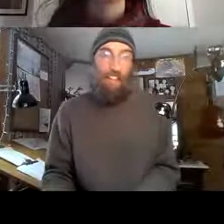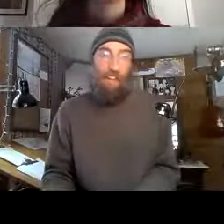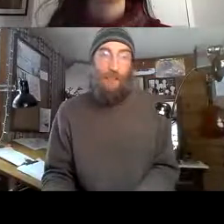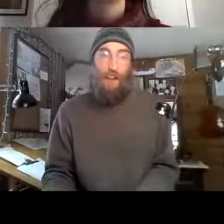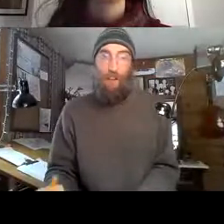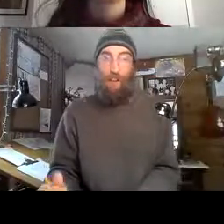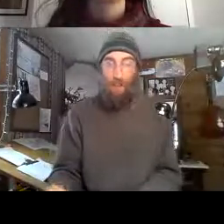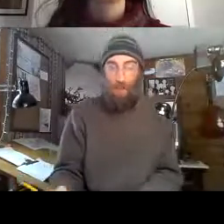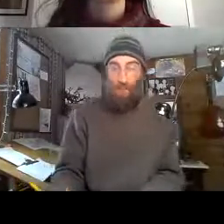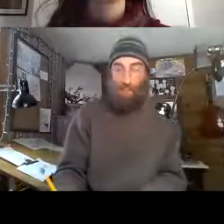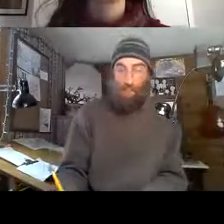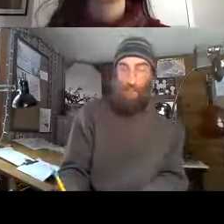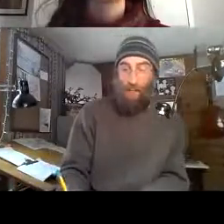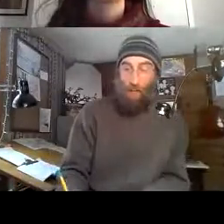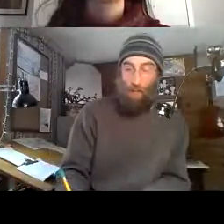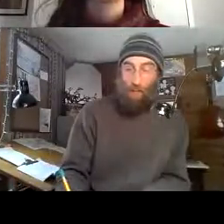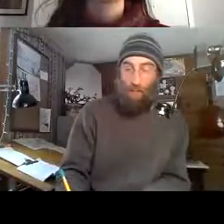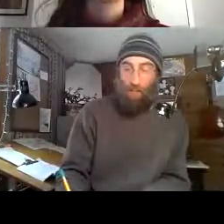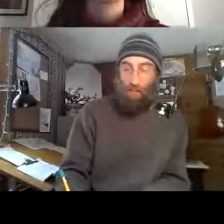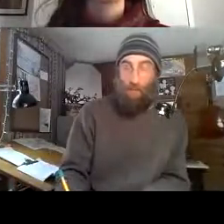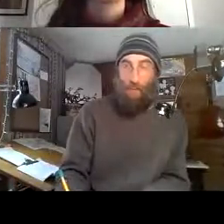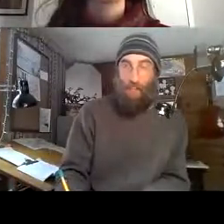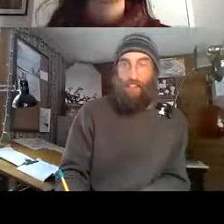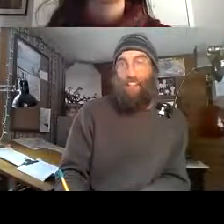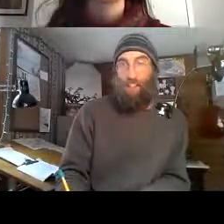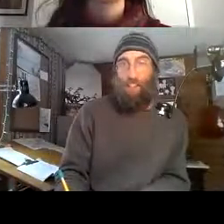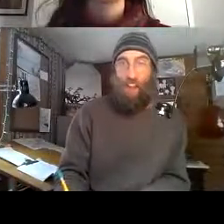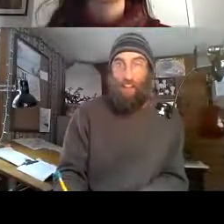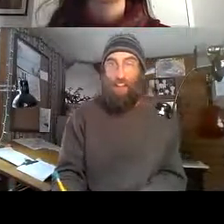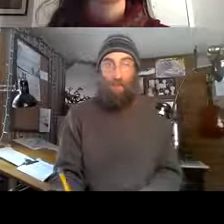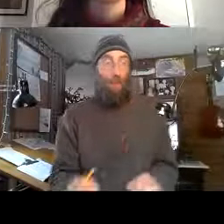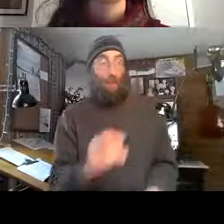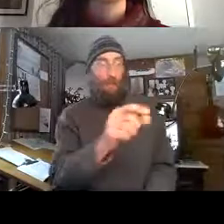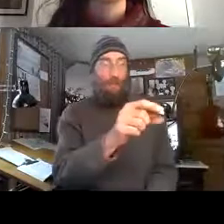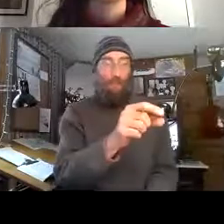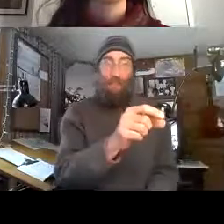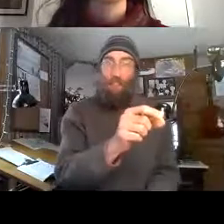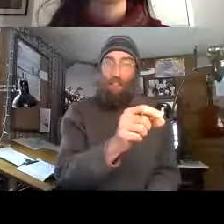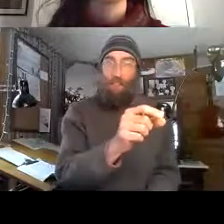like it somehow accords with the history that other people tell too, because that's a good sign that it *might* be true.